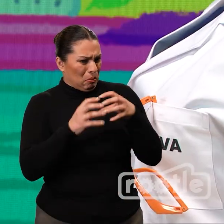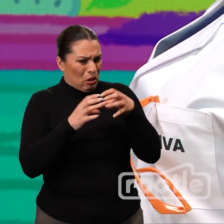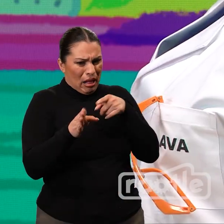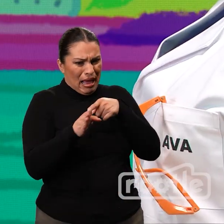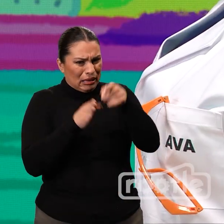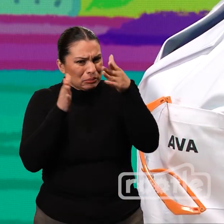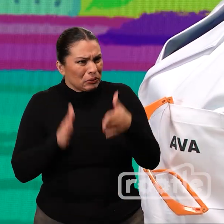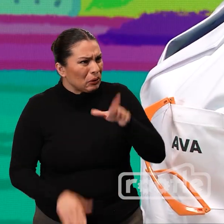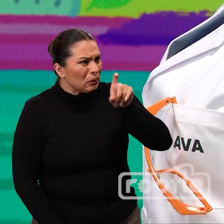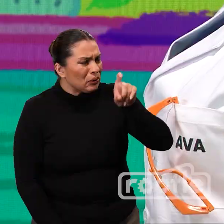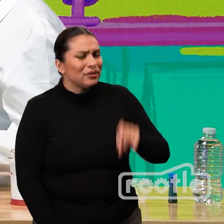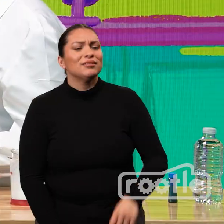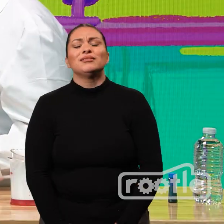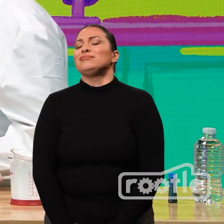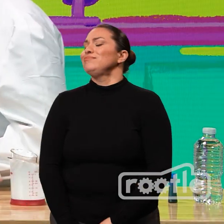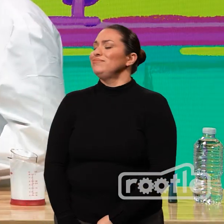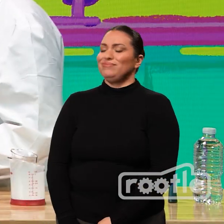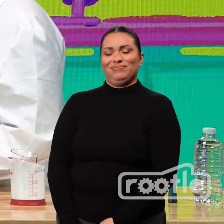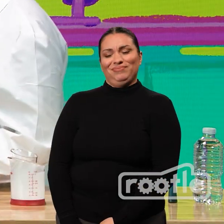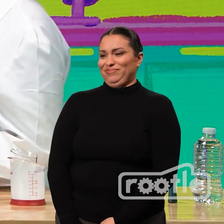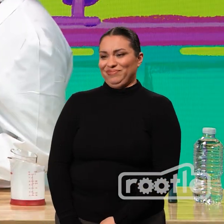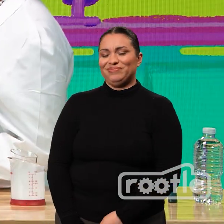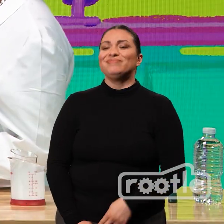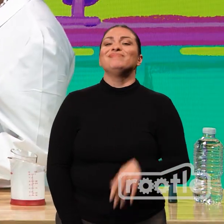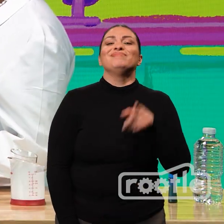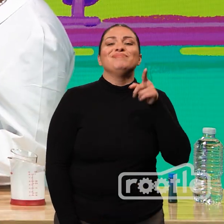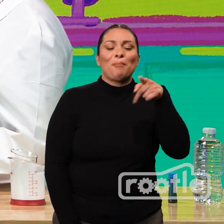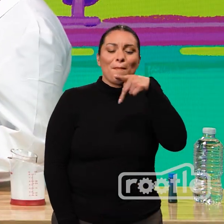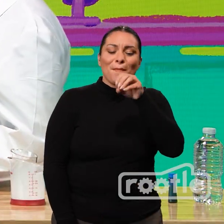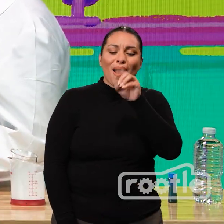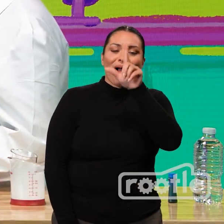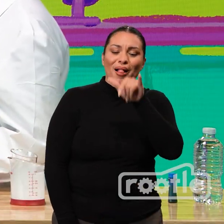A bouncy ball expert? No, a polymer expert.